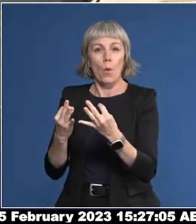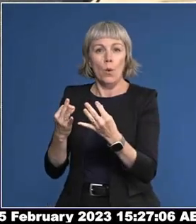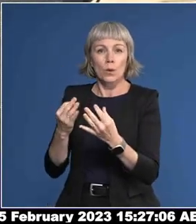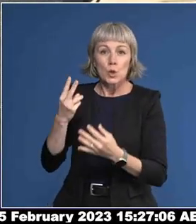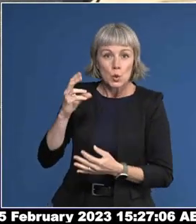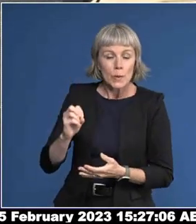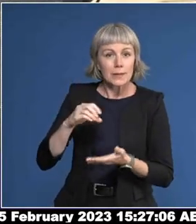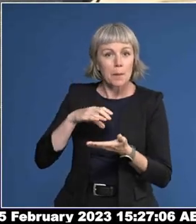is large. MS LEIGH: That's right.